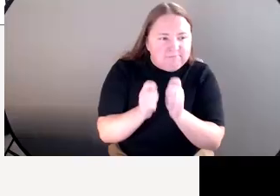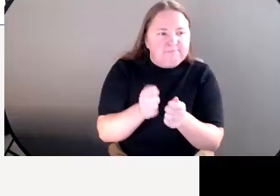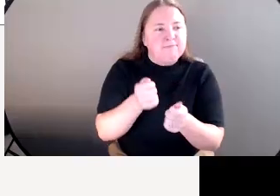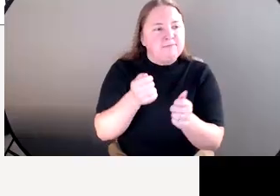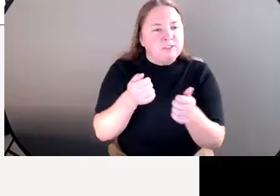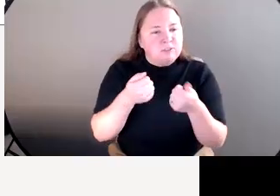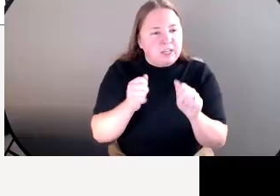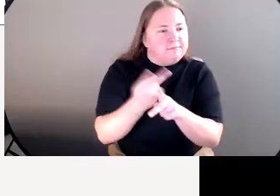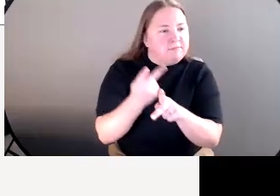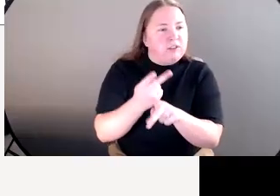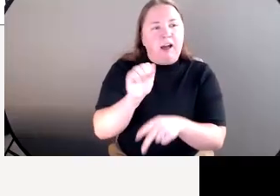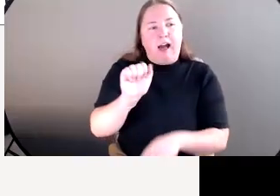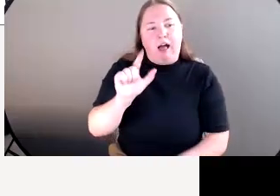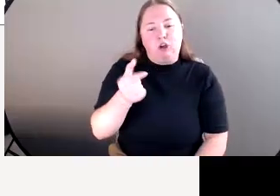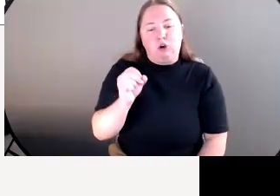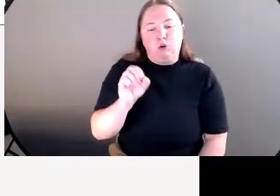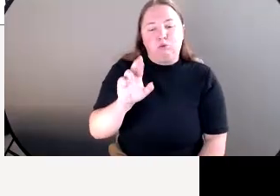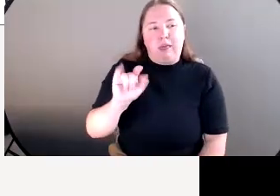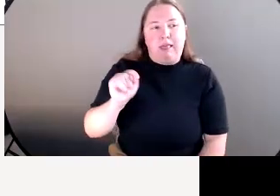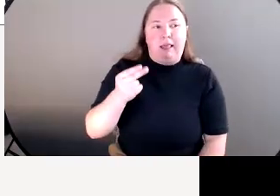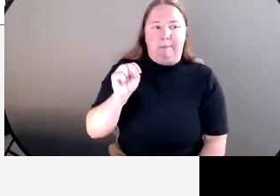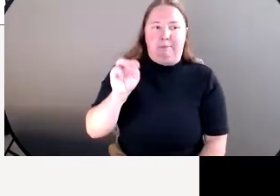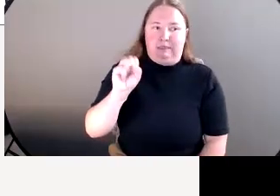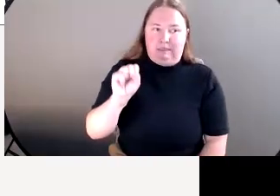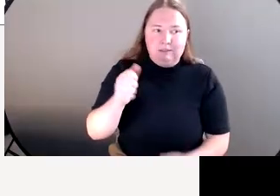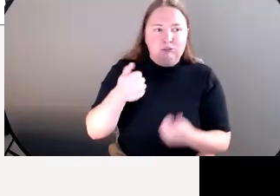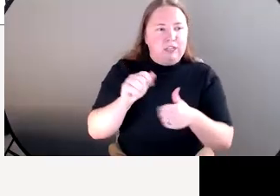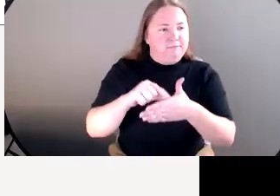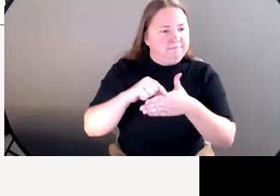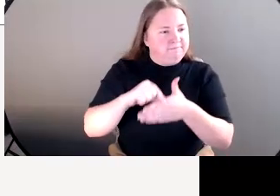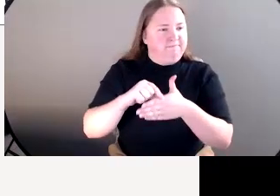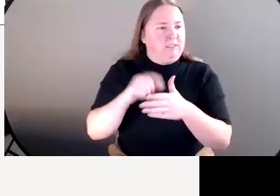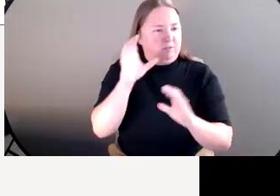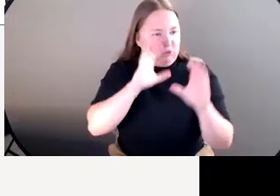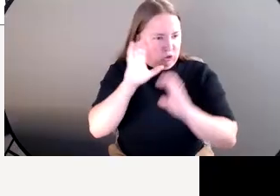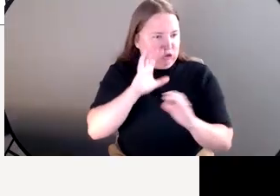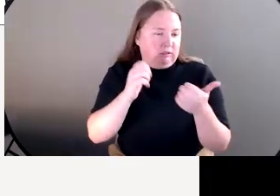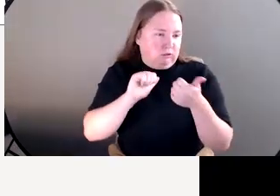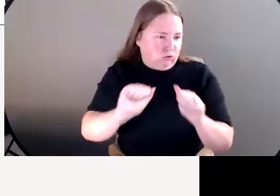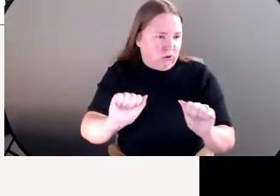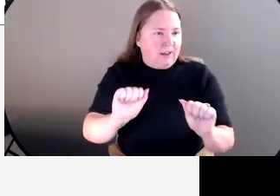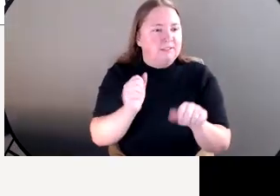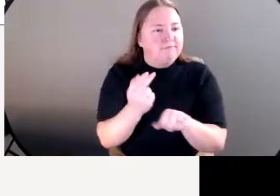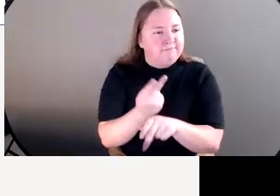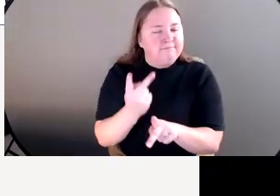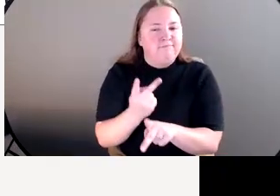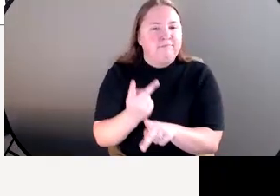understand the context of our searches and to help find relevant results